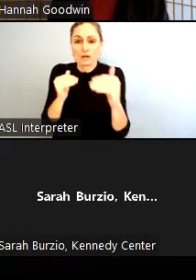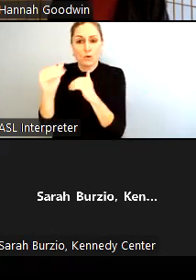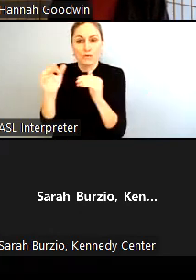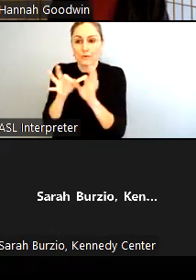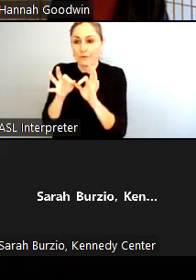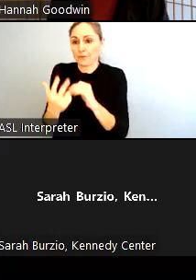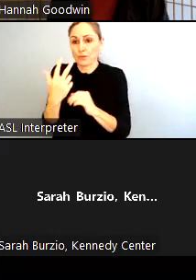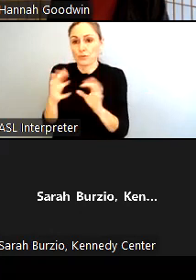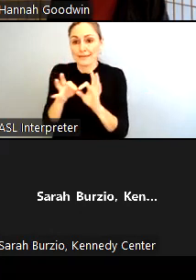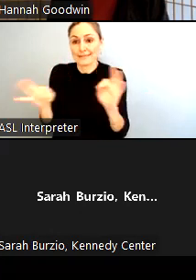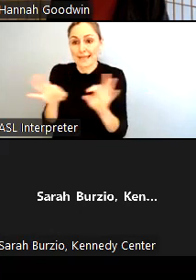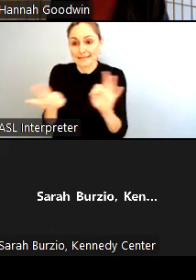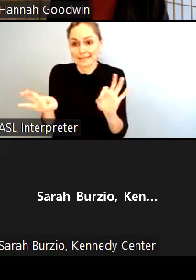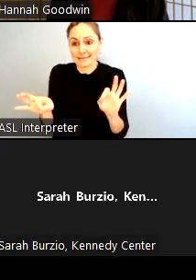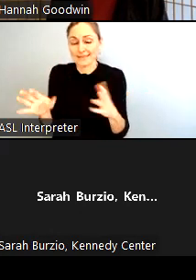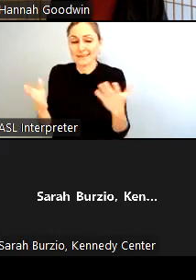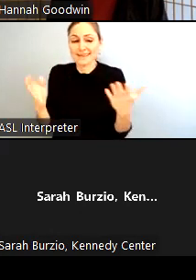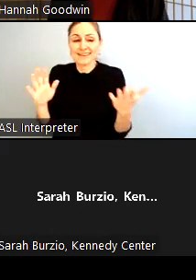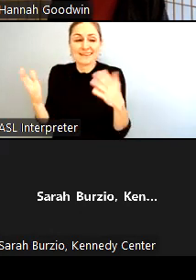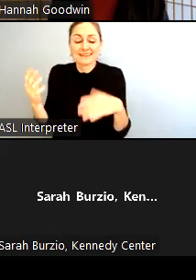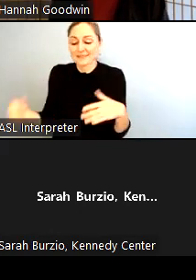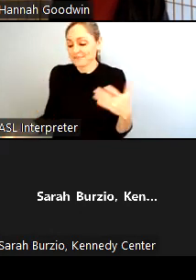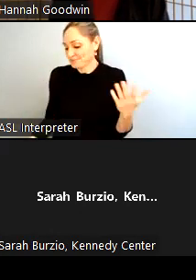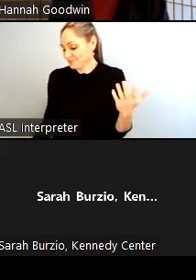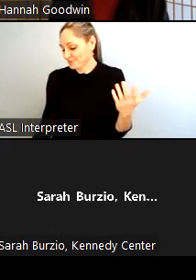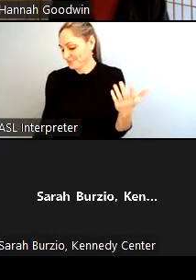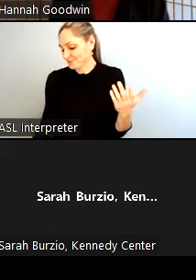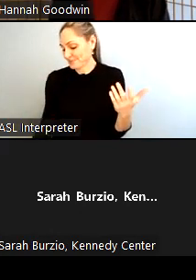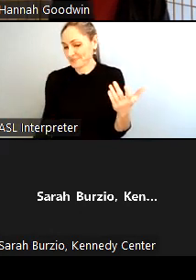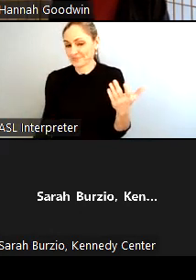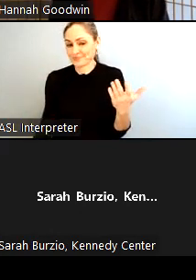Imagine that this would be in a booklet